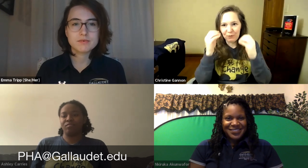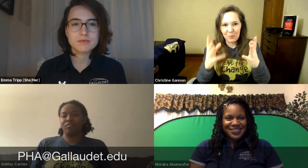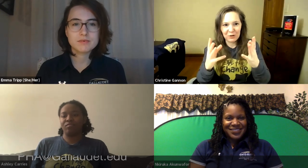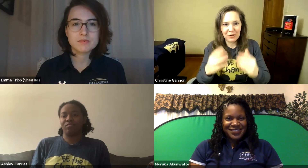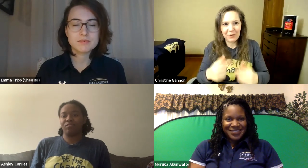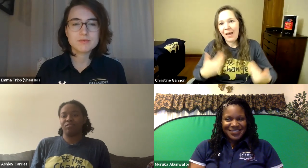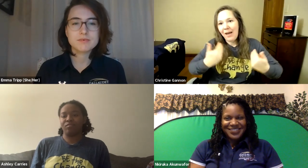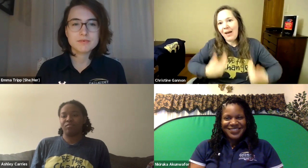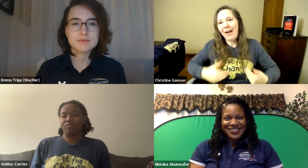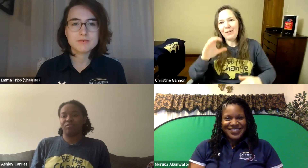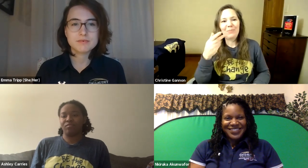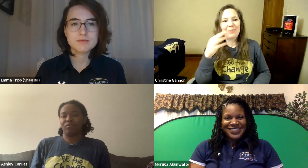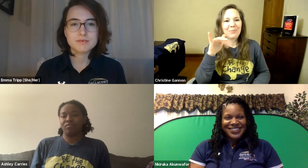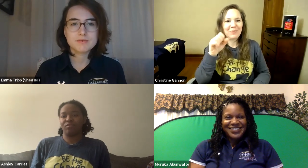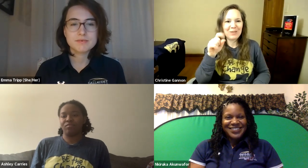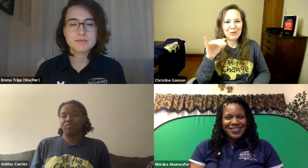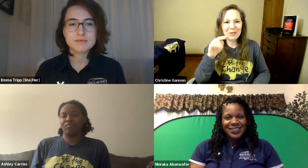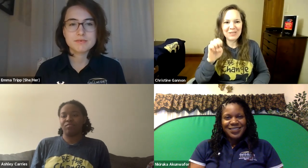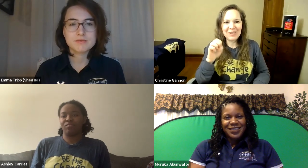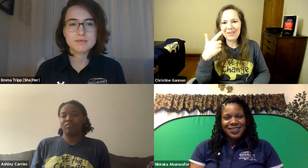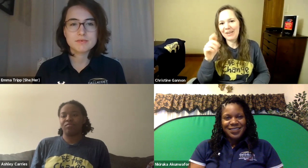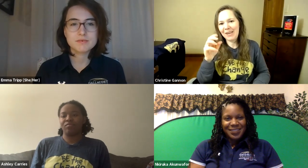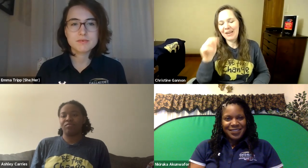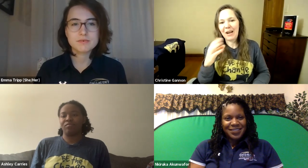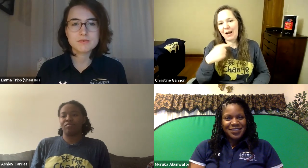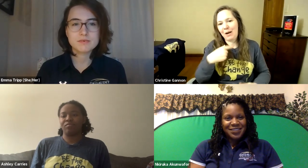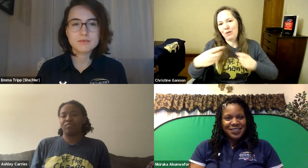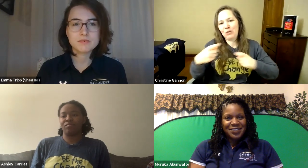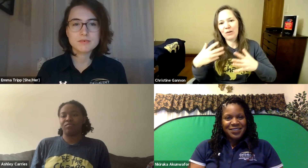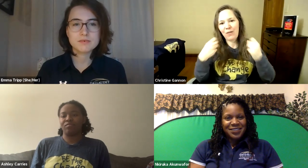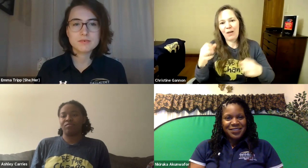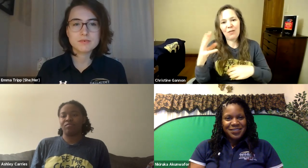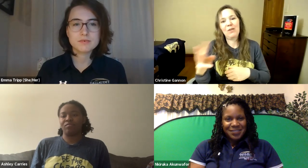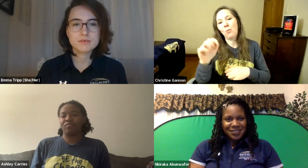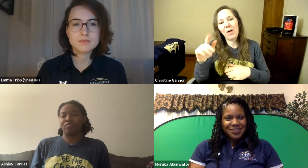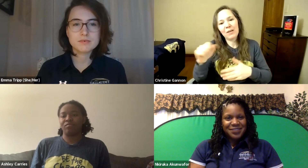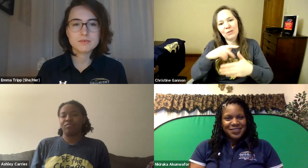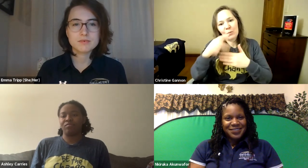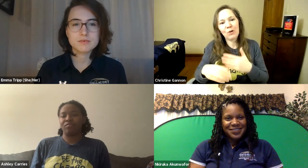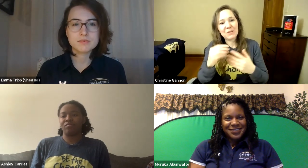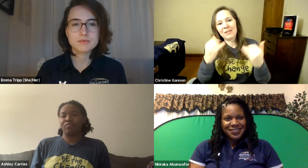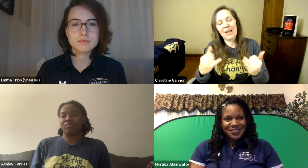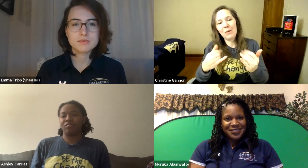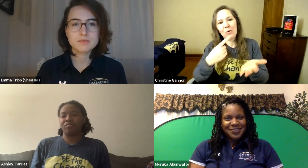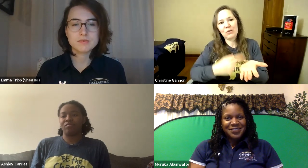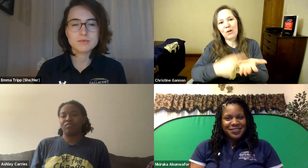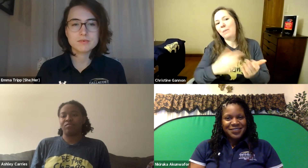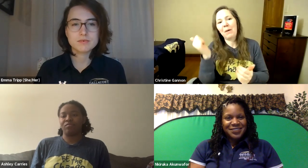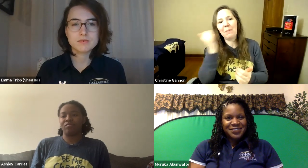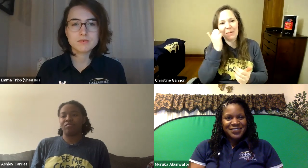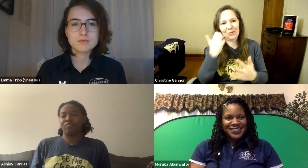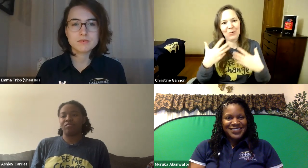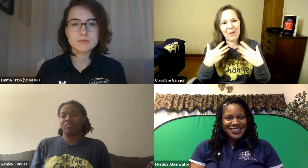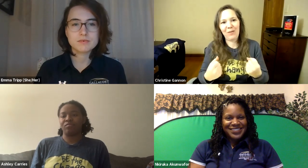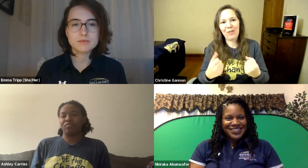I am Christine Gannon and I am the director of the Health & Wellness Programs. Today we will be talking about period health.